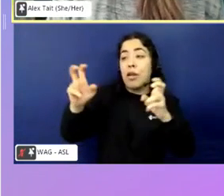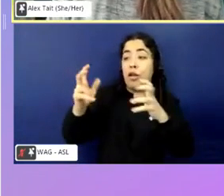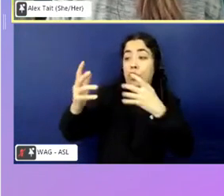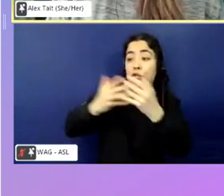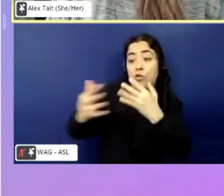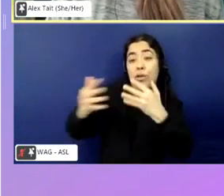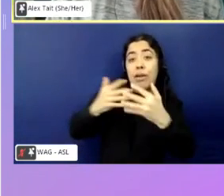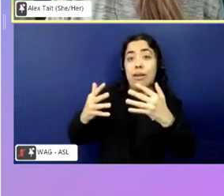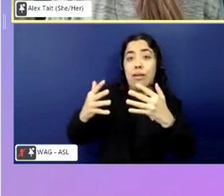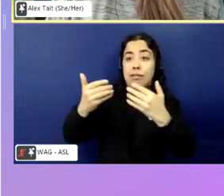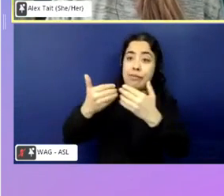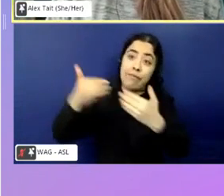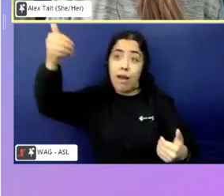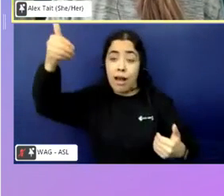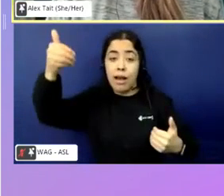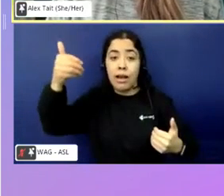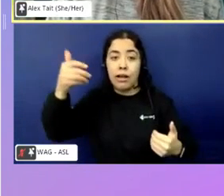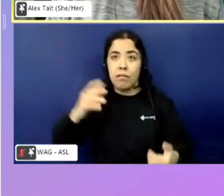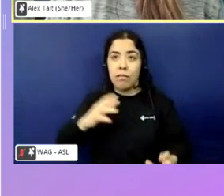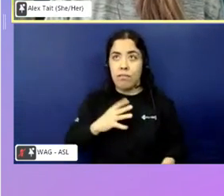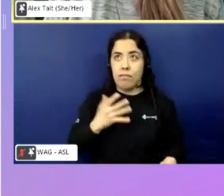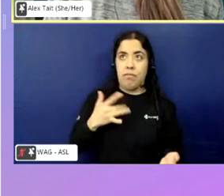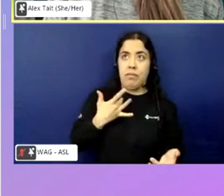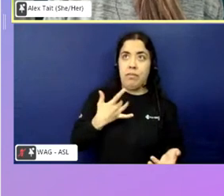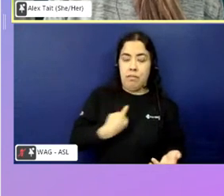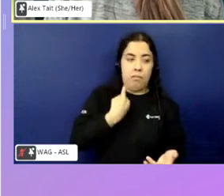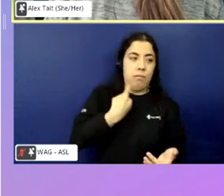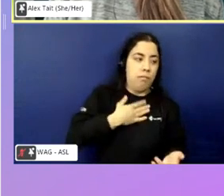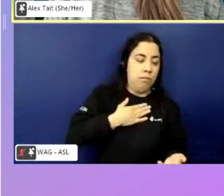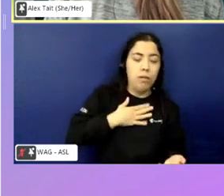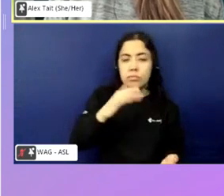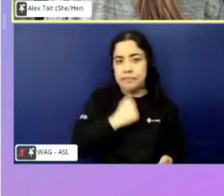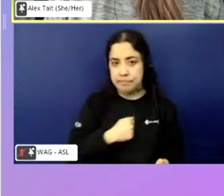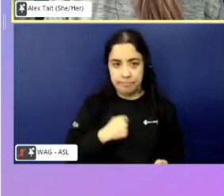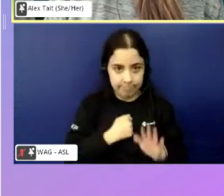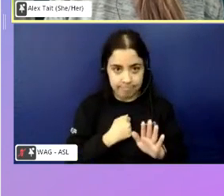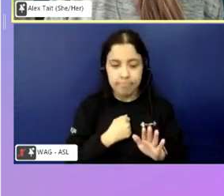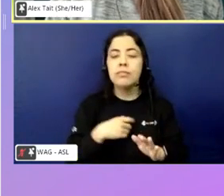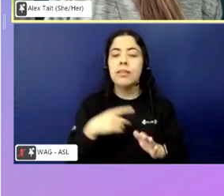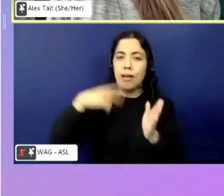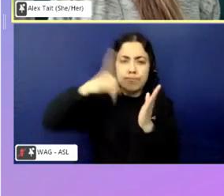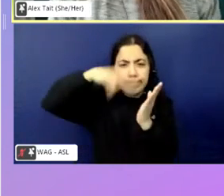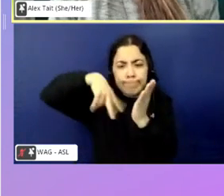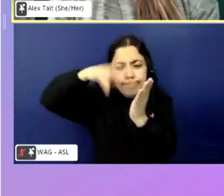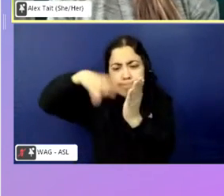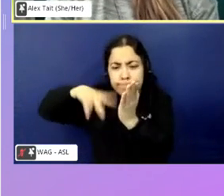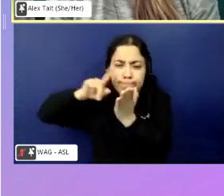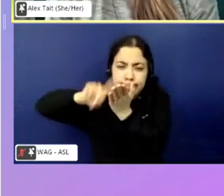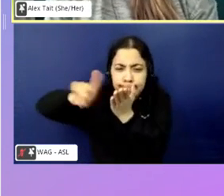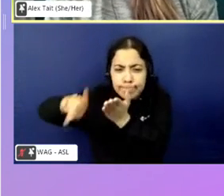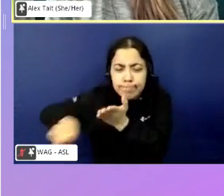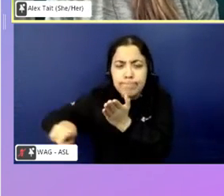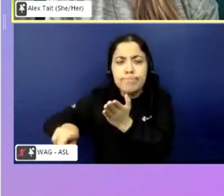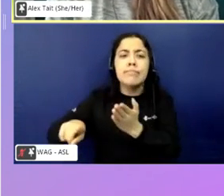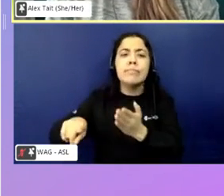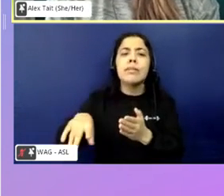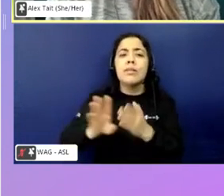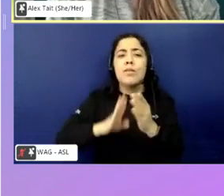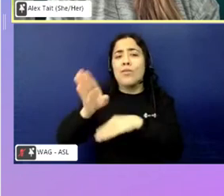uniformly categorized. Some terms used such as the great divide might be offensive to some. My apologies if that is